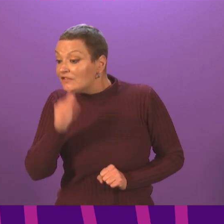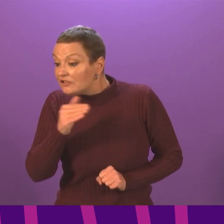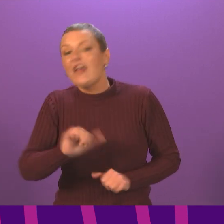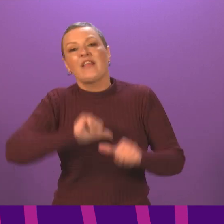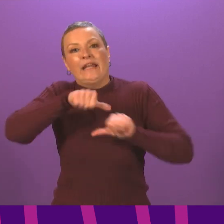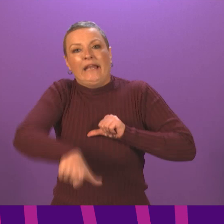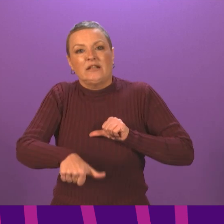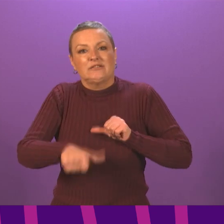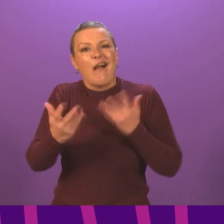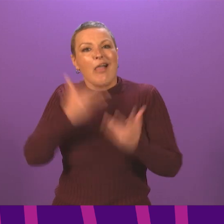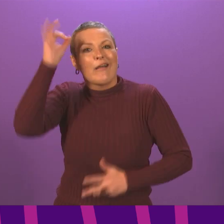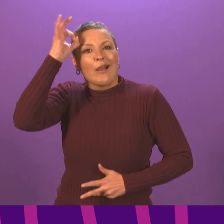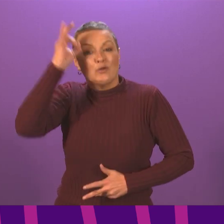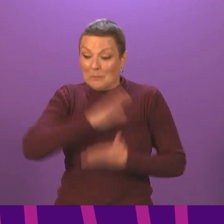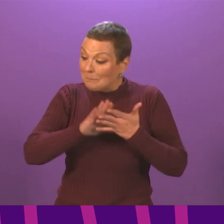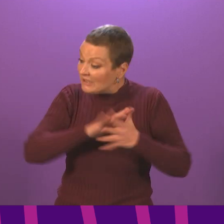sector by March.